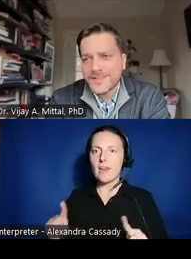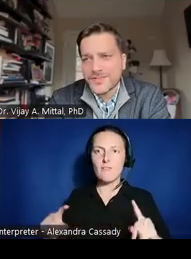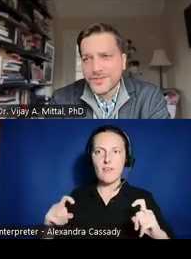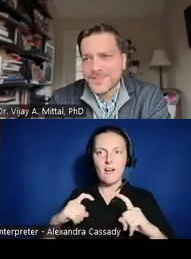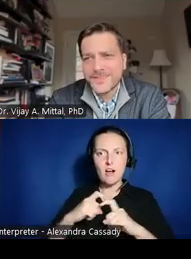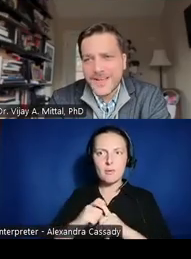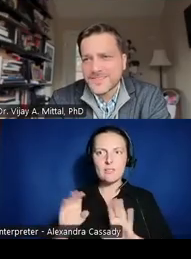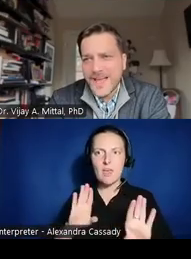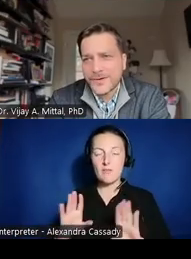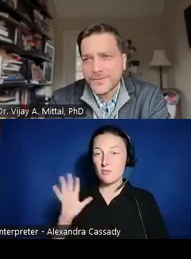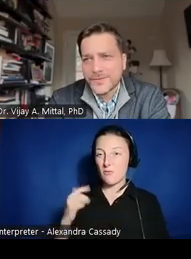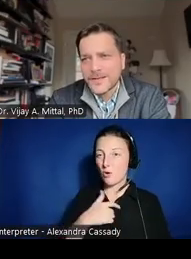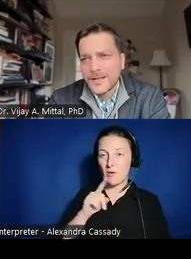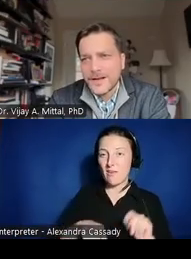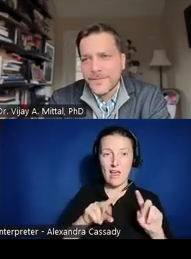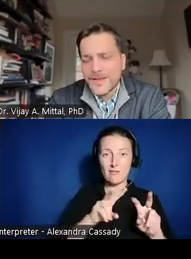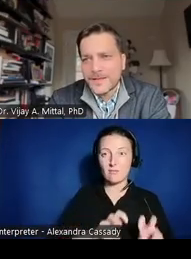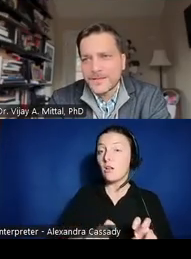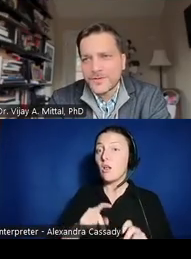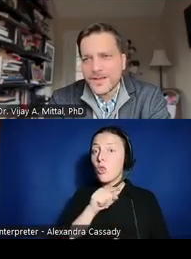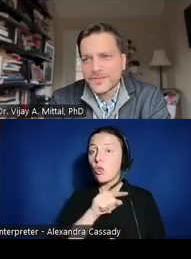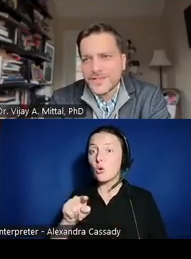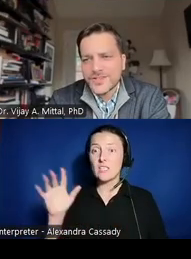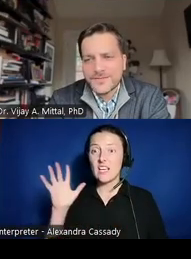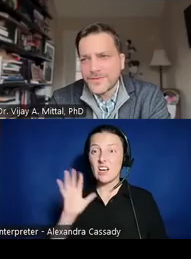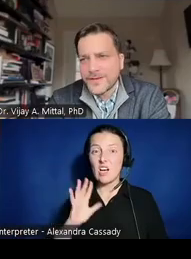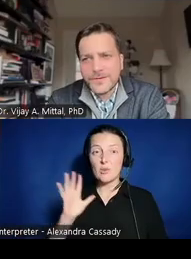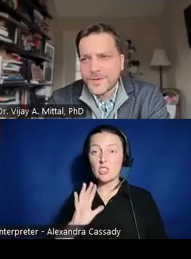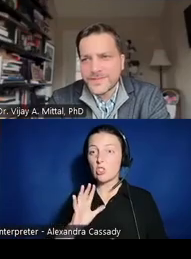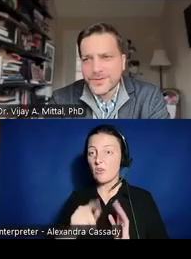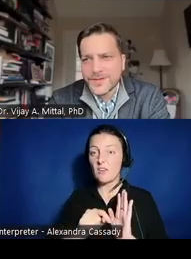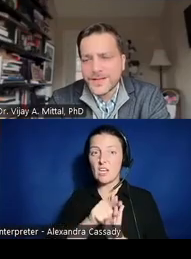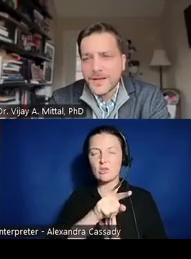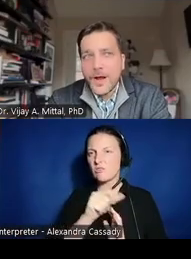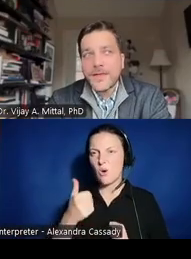that I showed didn't even have sound. Um, and the the granulation of the video wasn't good. I